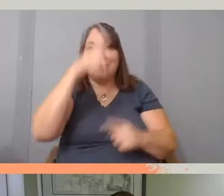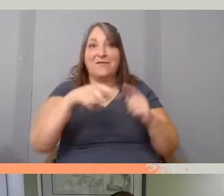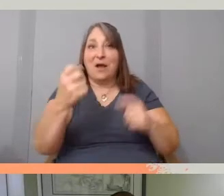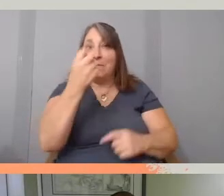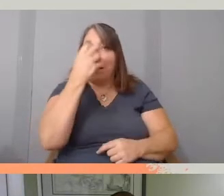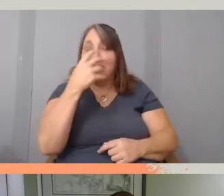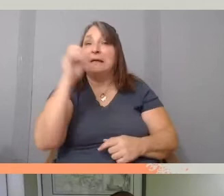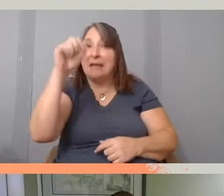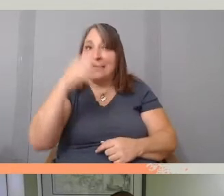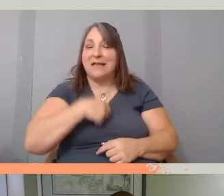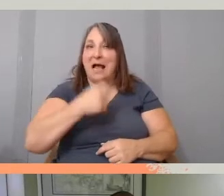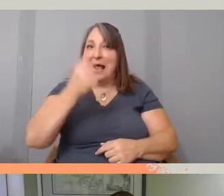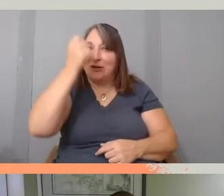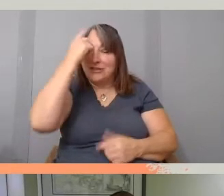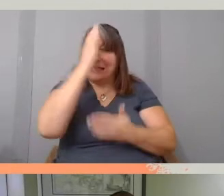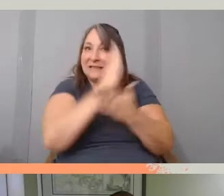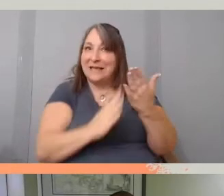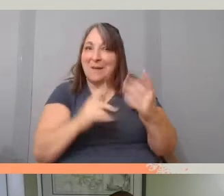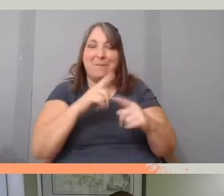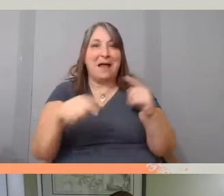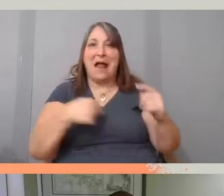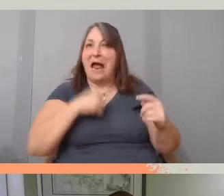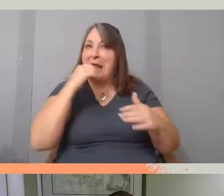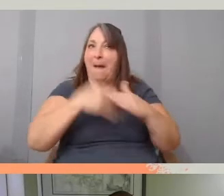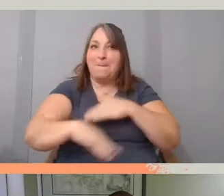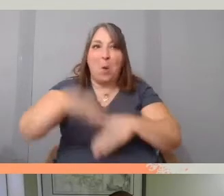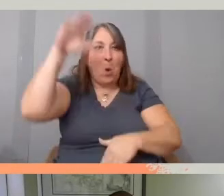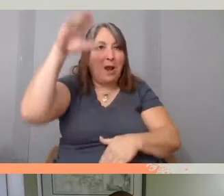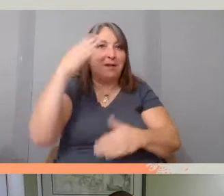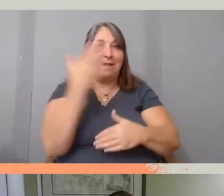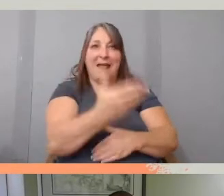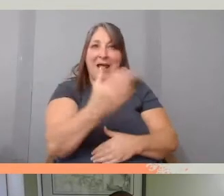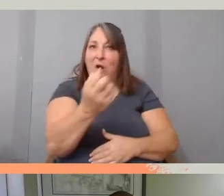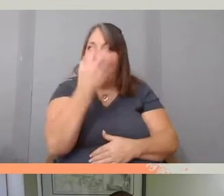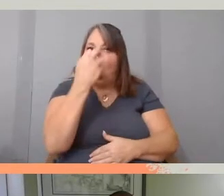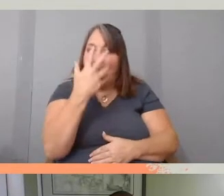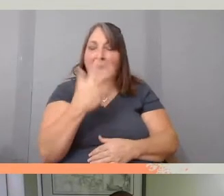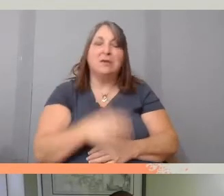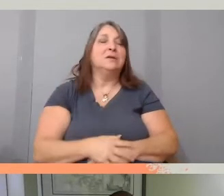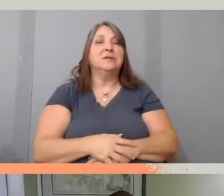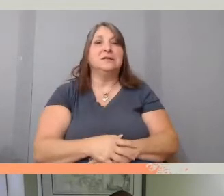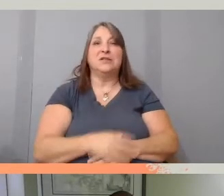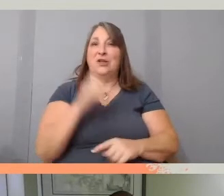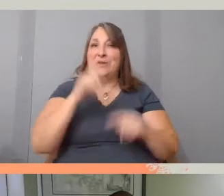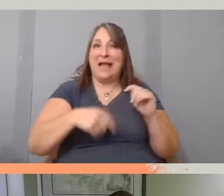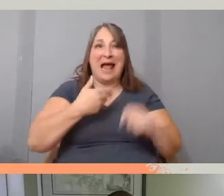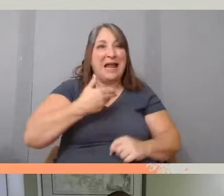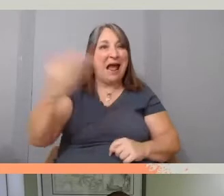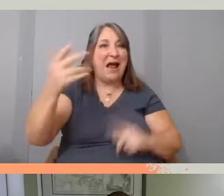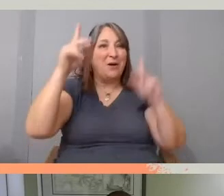But you also can't look at, you know, hiring a person to kind of like check off the box